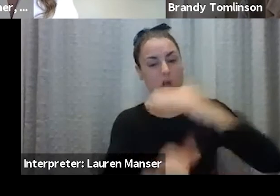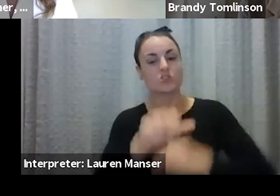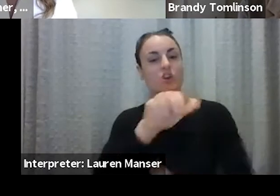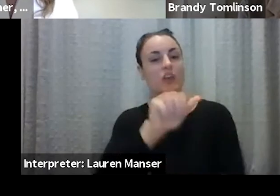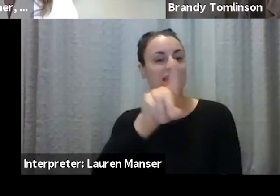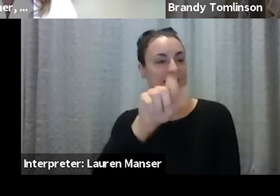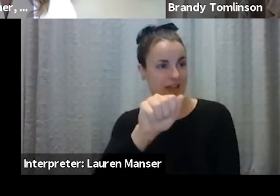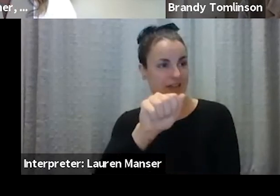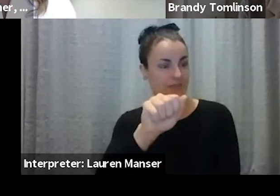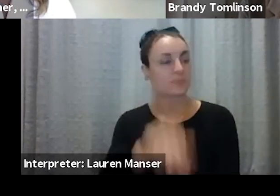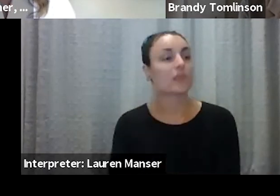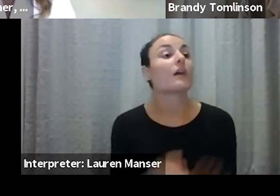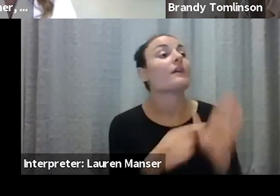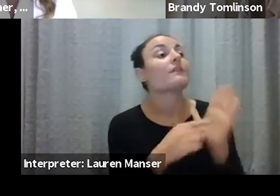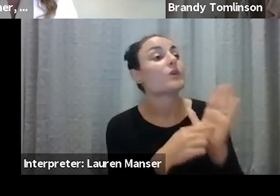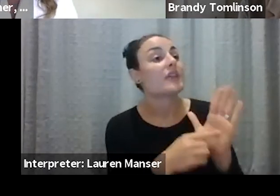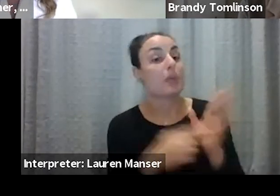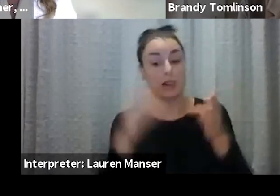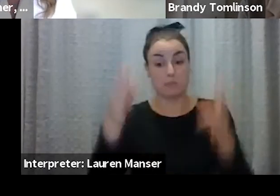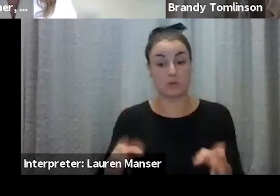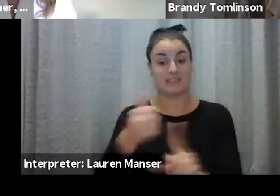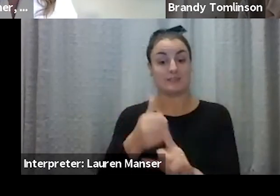and they feel like they might be facing discrimination because of that?